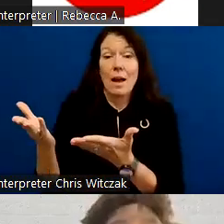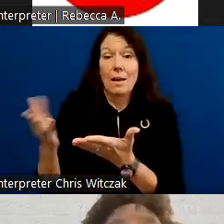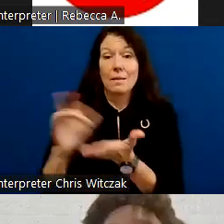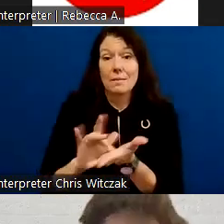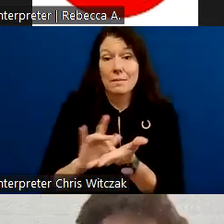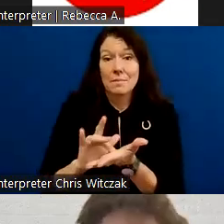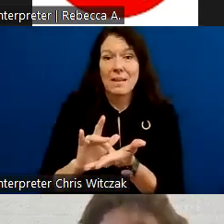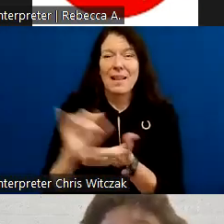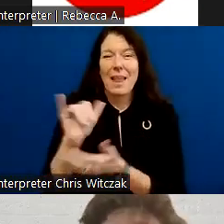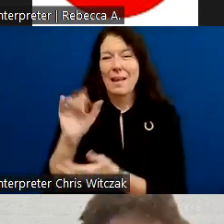like methadone, Suboxone, Vivitrol.